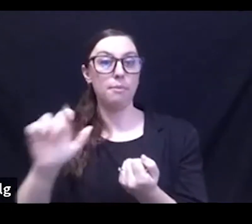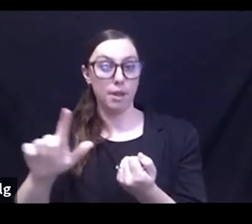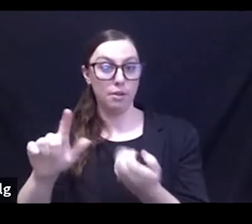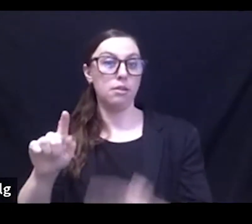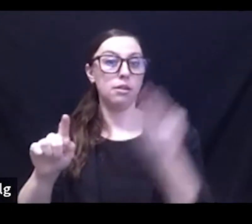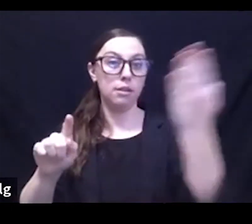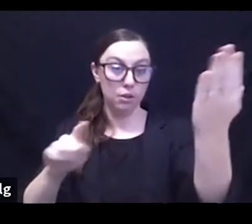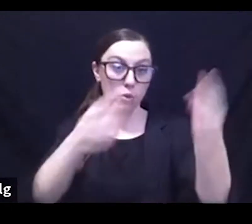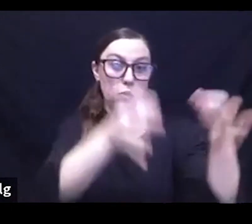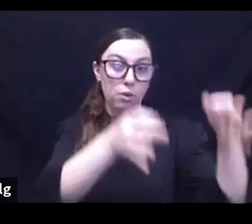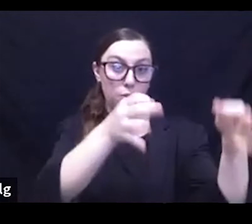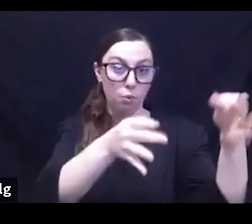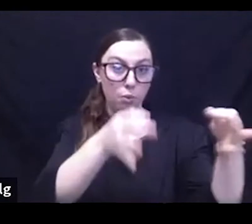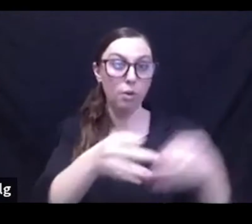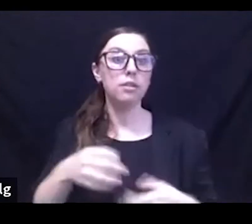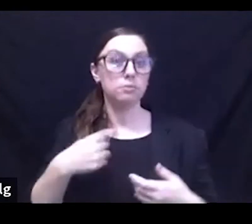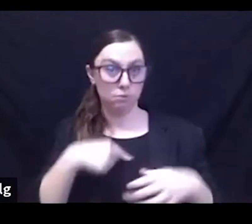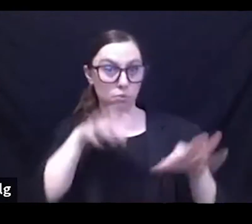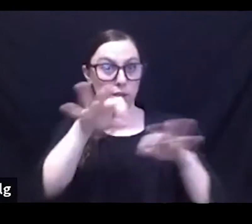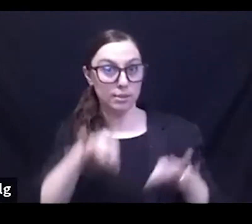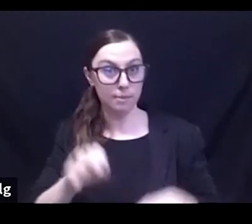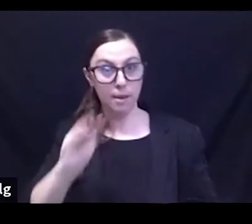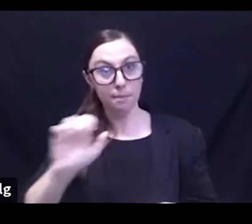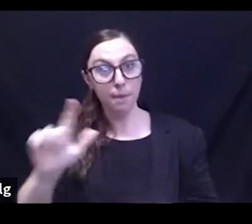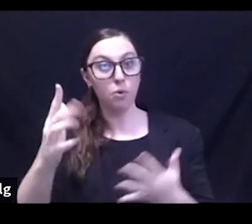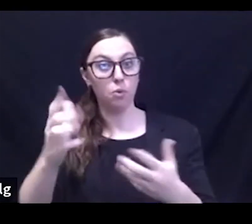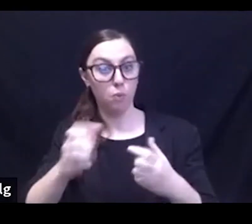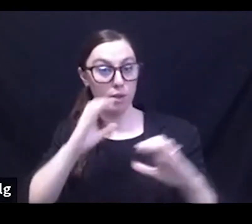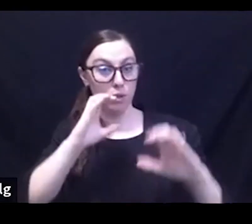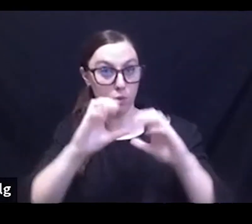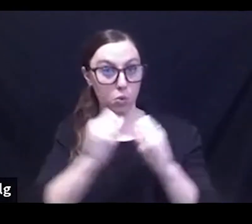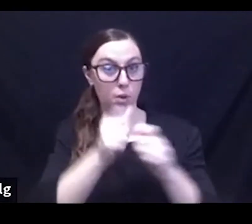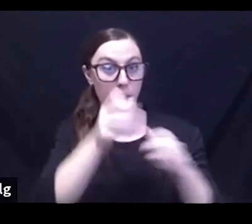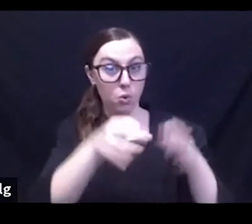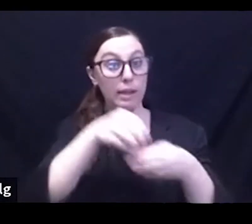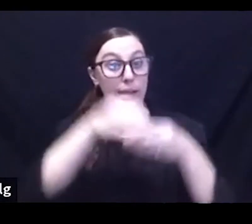the Court in which we explained to the Court that Michael wants to communicate with the Court in person; that Michael wanted to